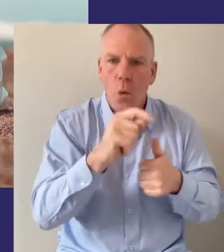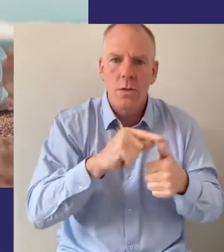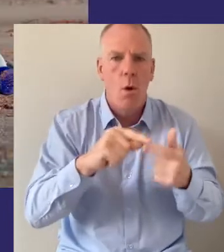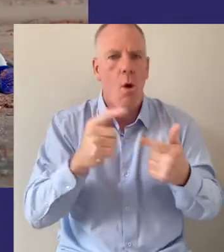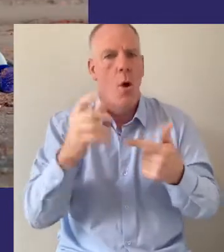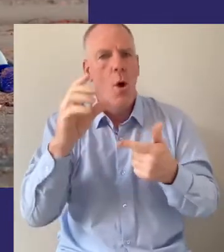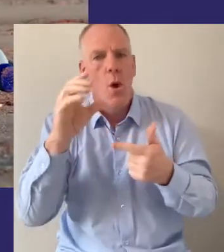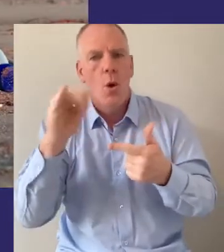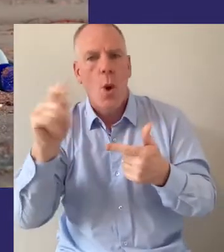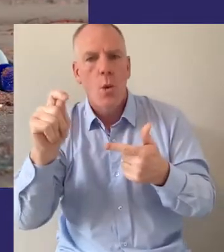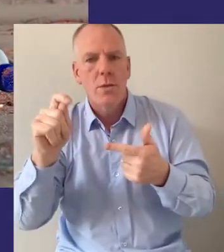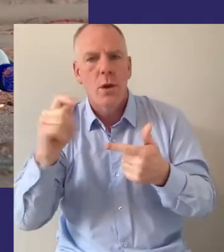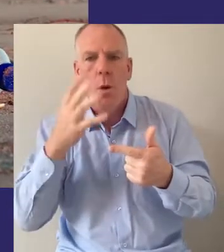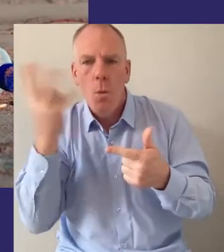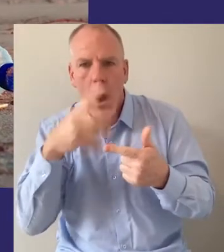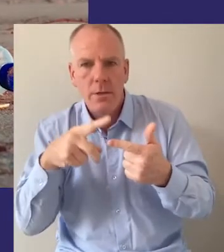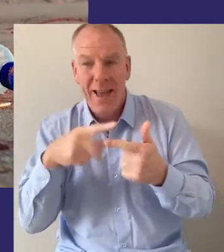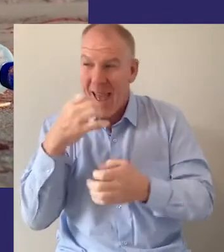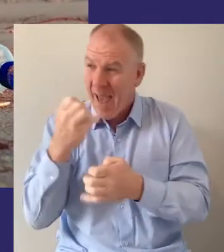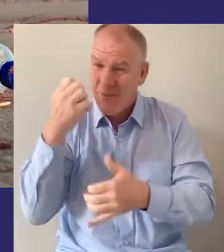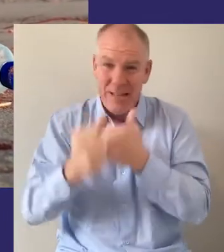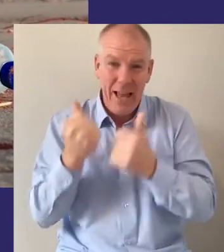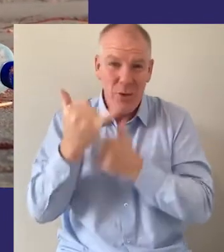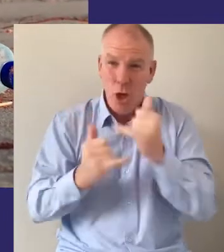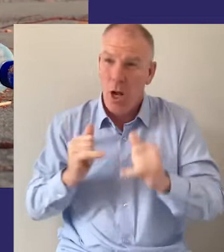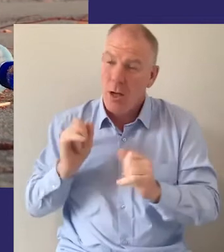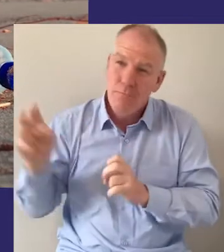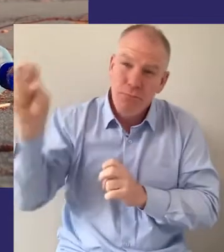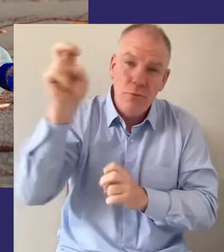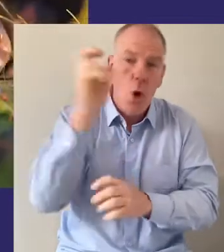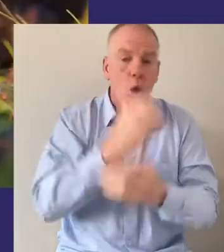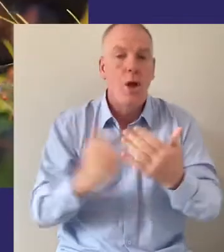year-round, collecting information on not just marine litter, but also marine pollution.